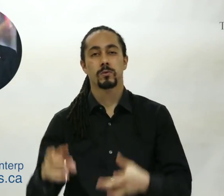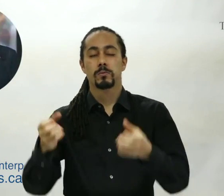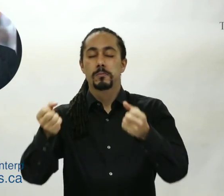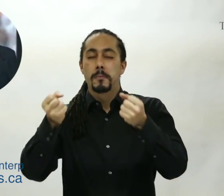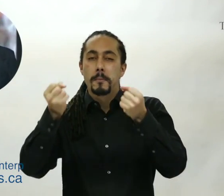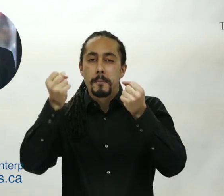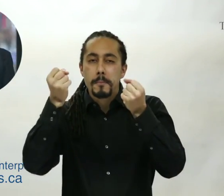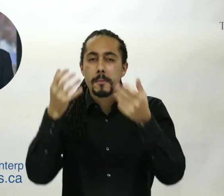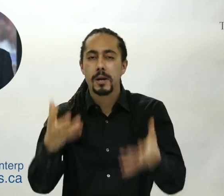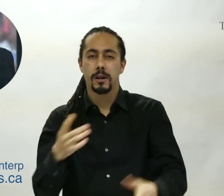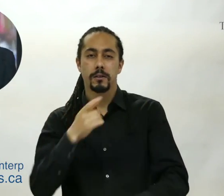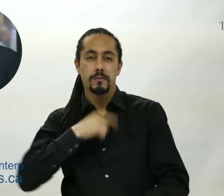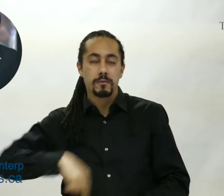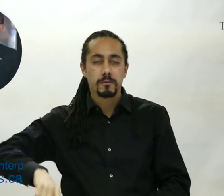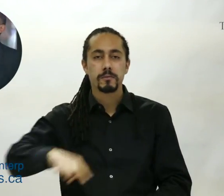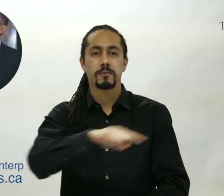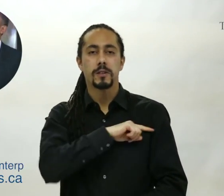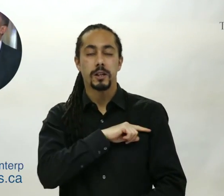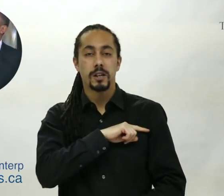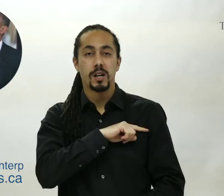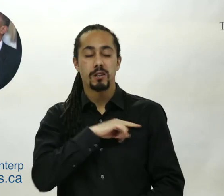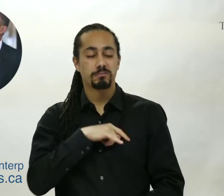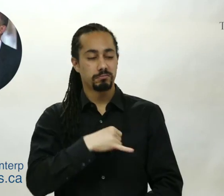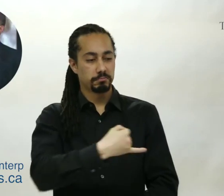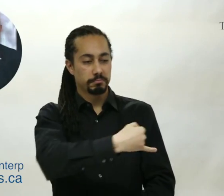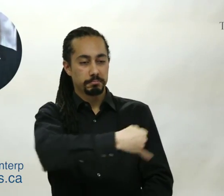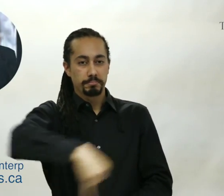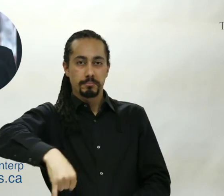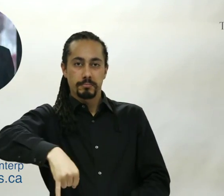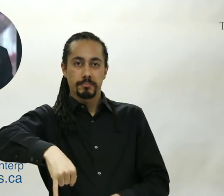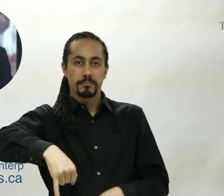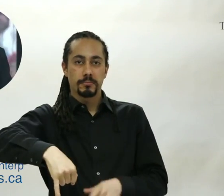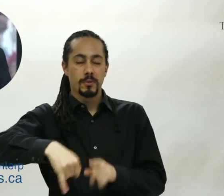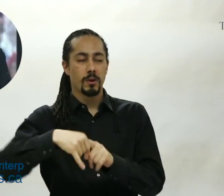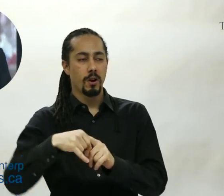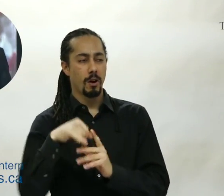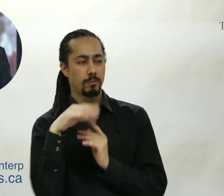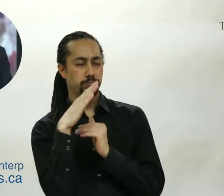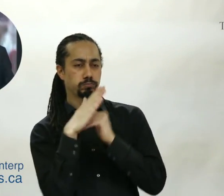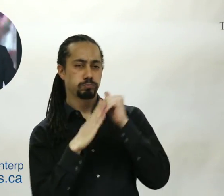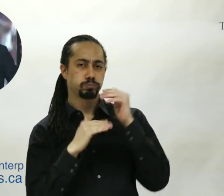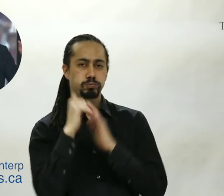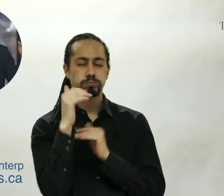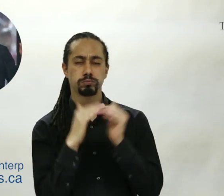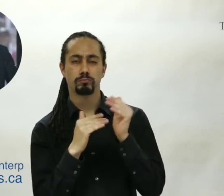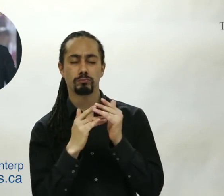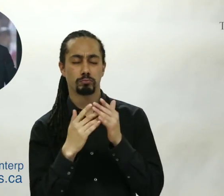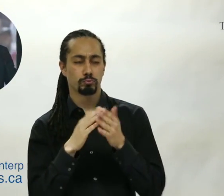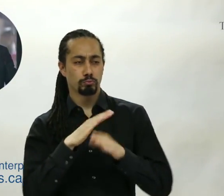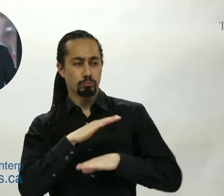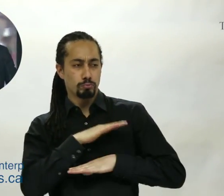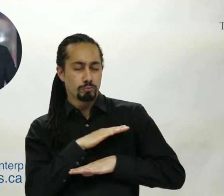And there are too many of us on the sidelines, comfortable in complacency or cynicism